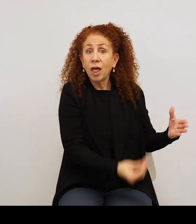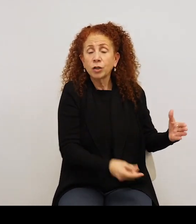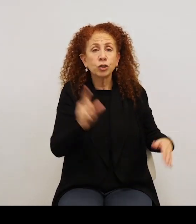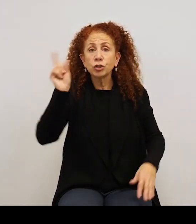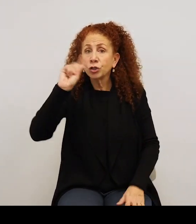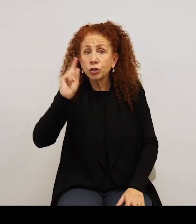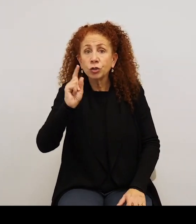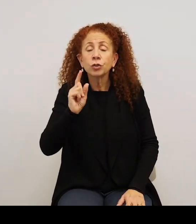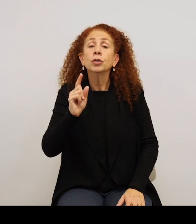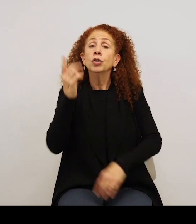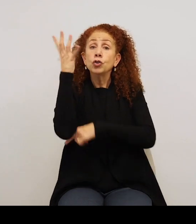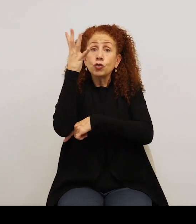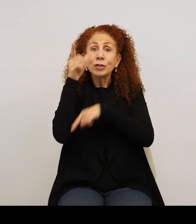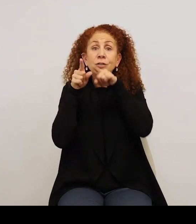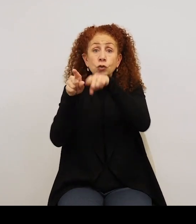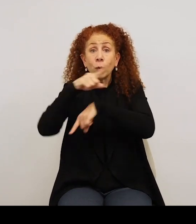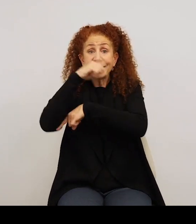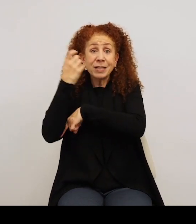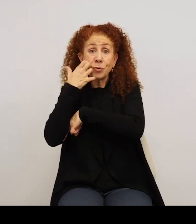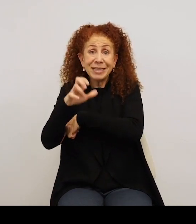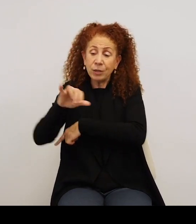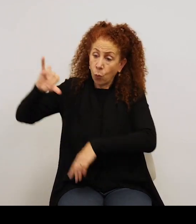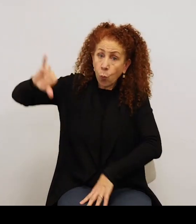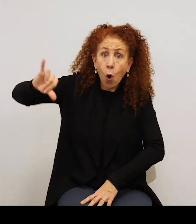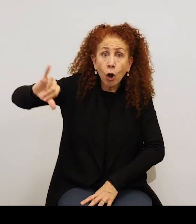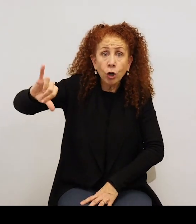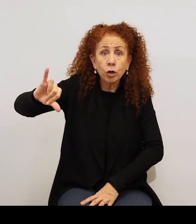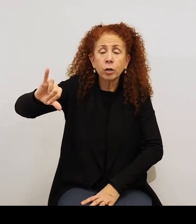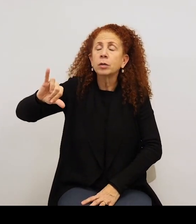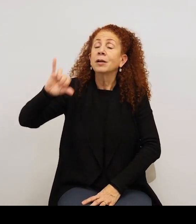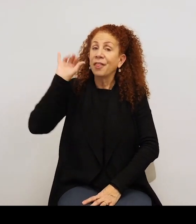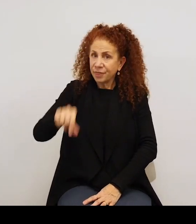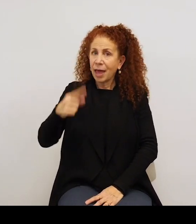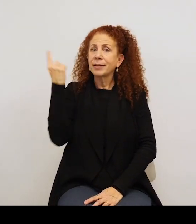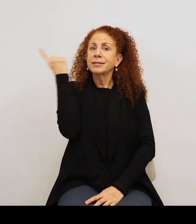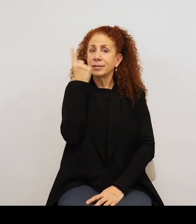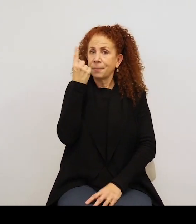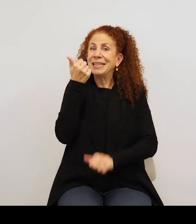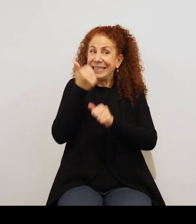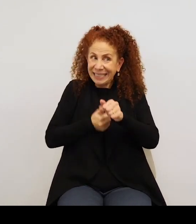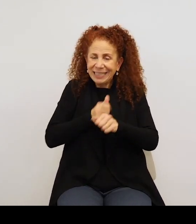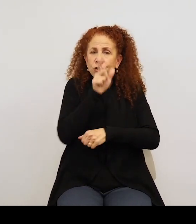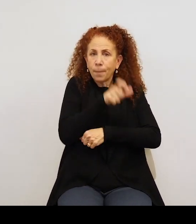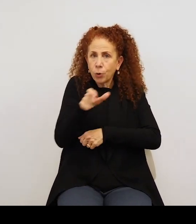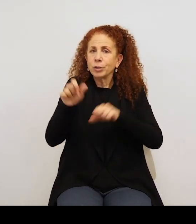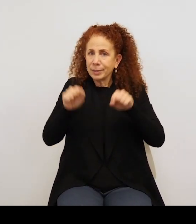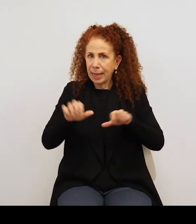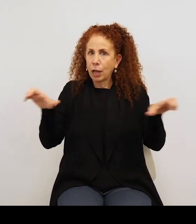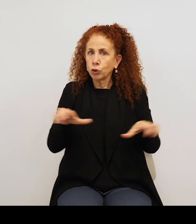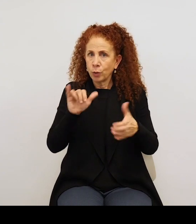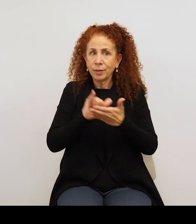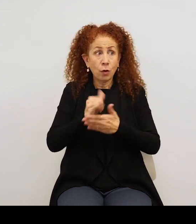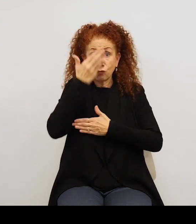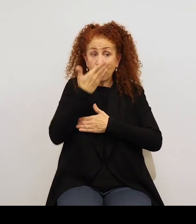Water trees during the summer heat. And this is something each and every one of us can do right in front of our buildings